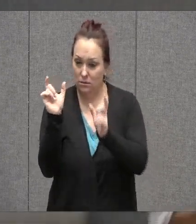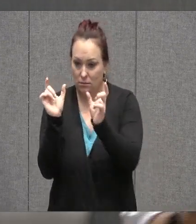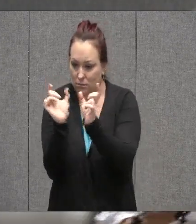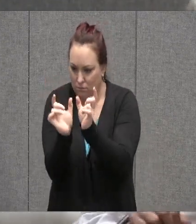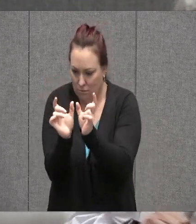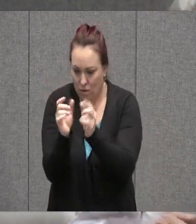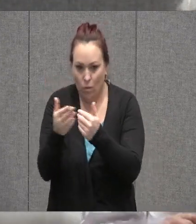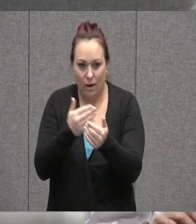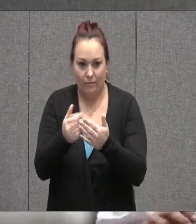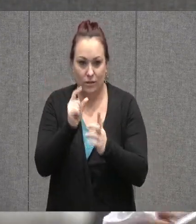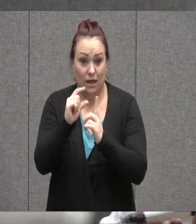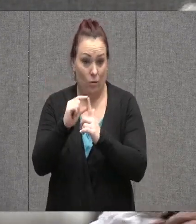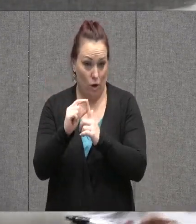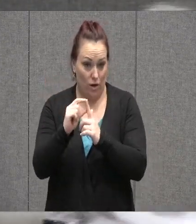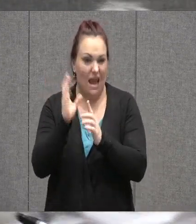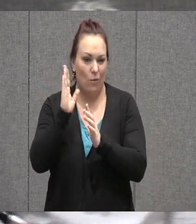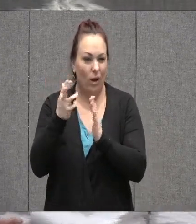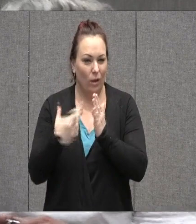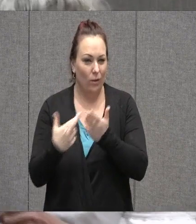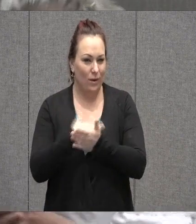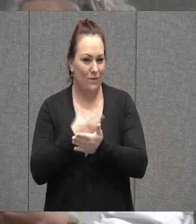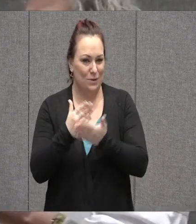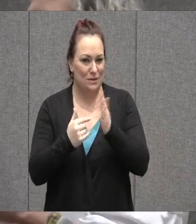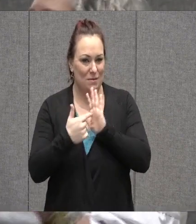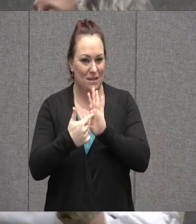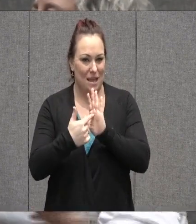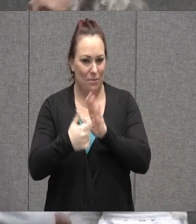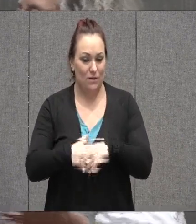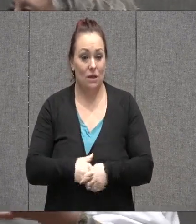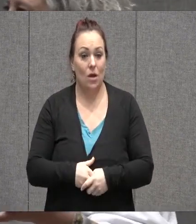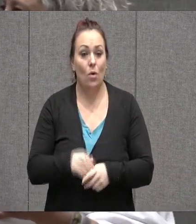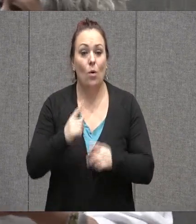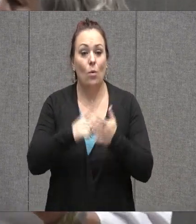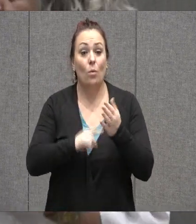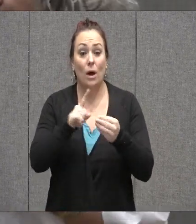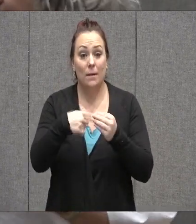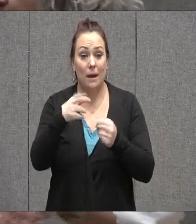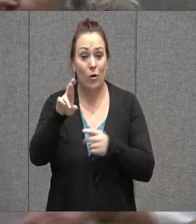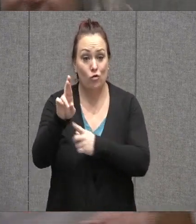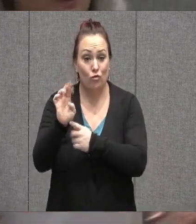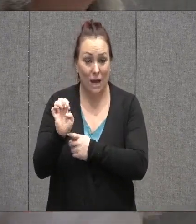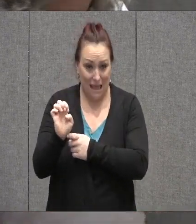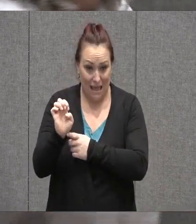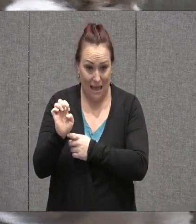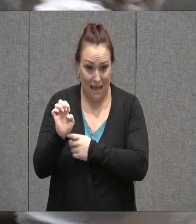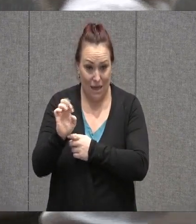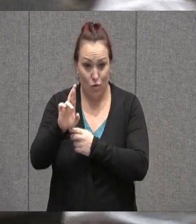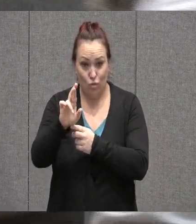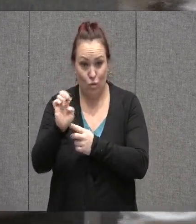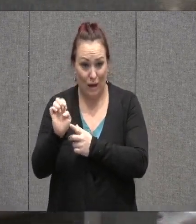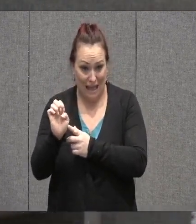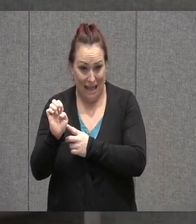We're gonna go over some examples here in just a minute. How about re, re, r e.